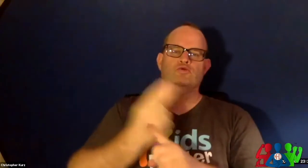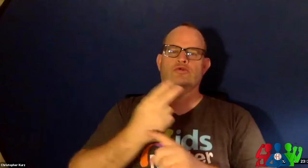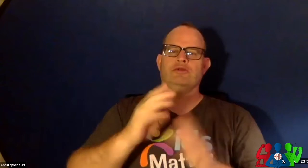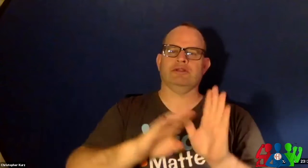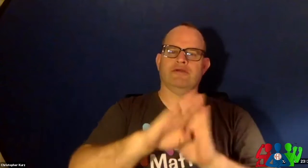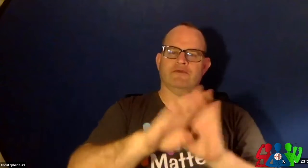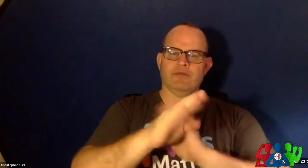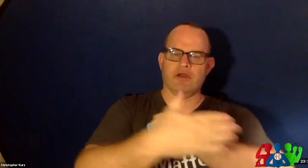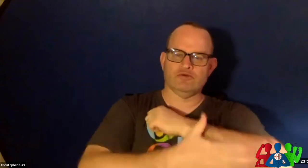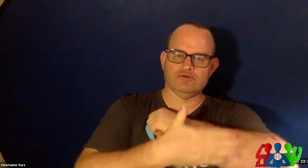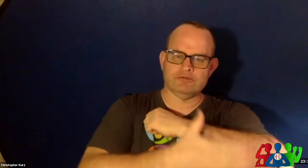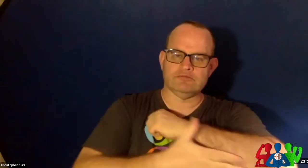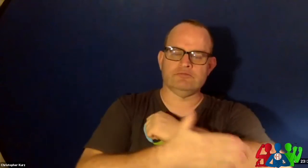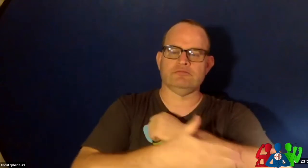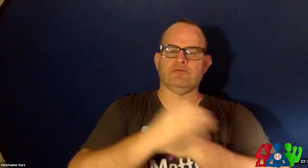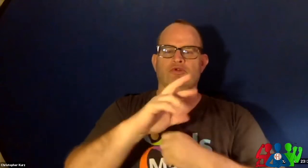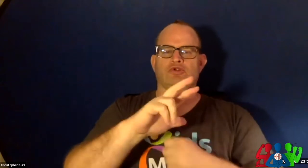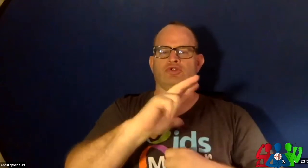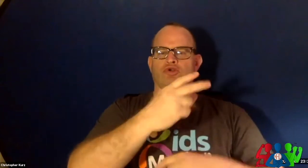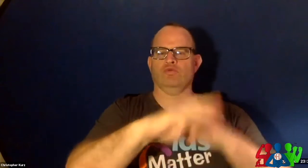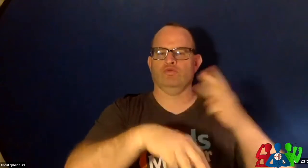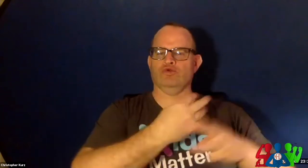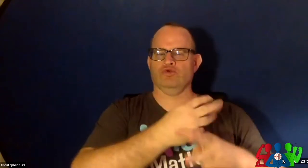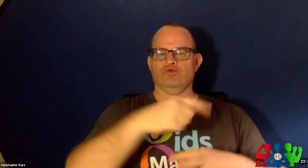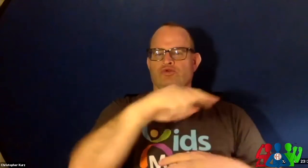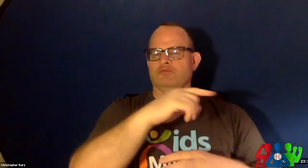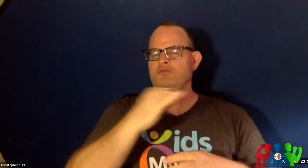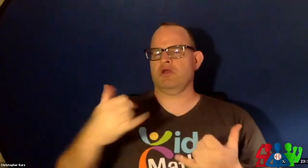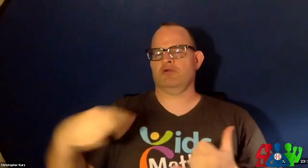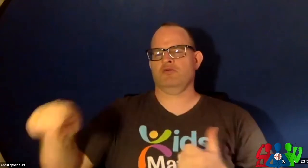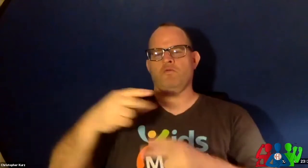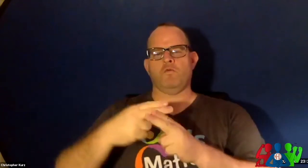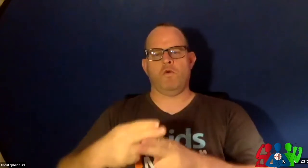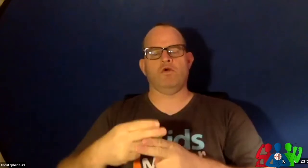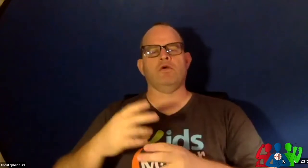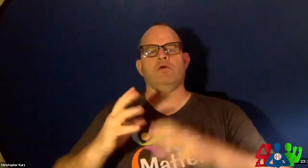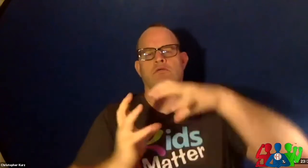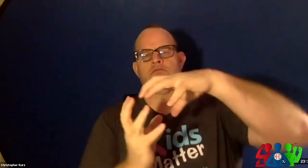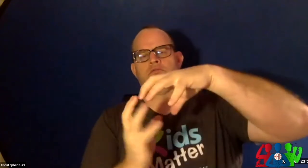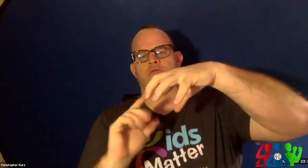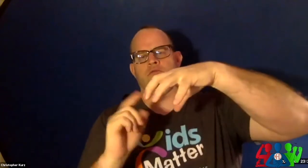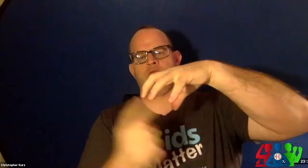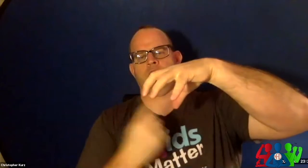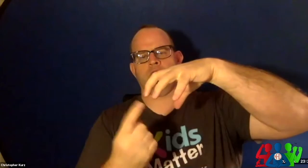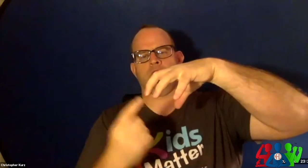we do want these stories to contain accents of local cultures that can